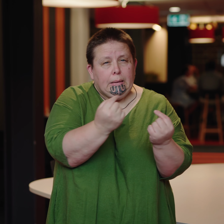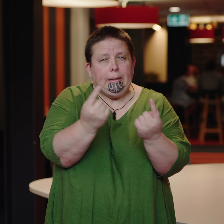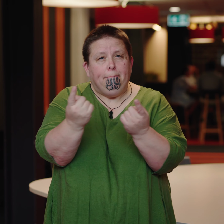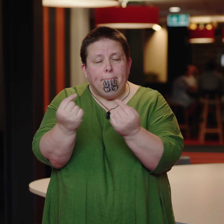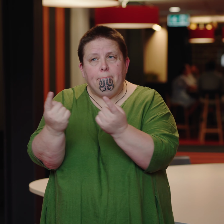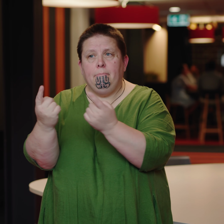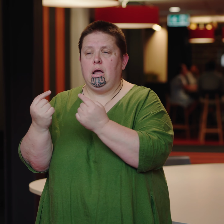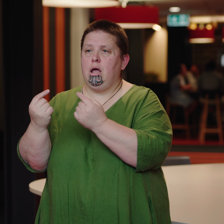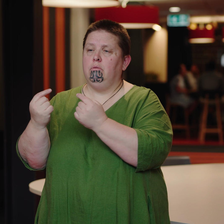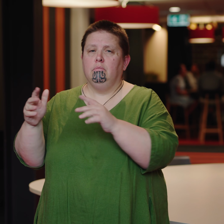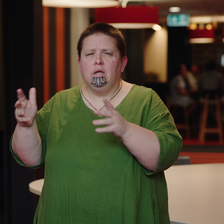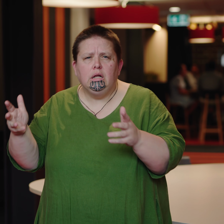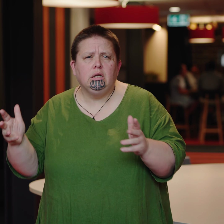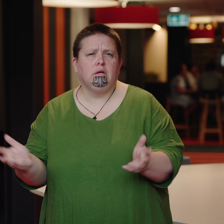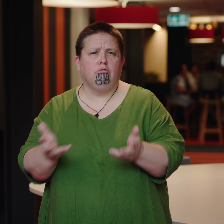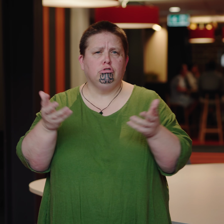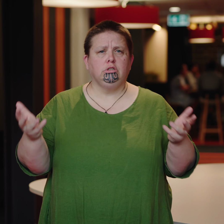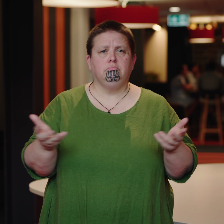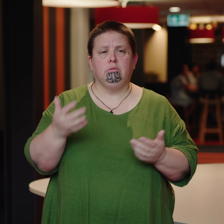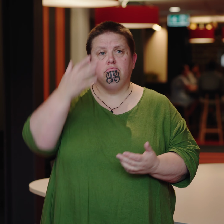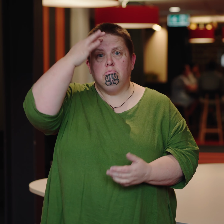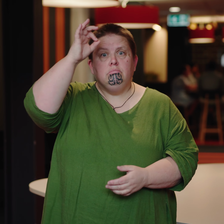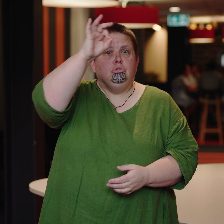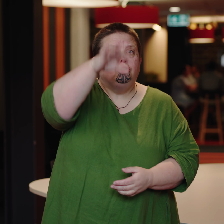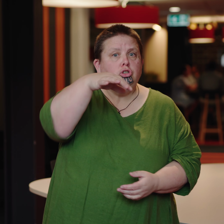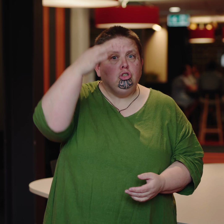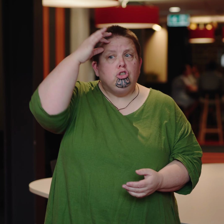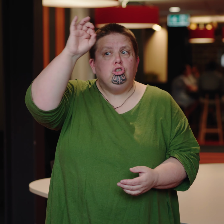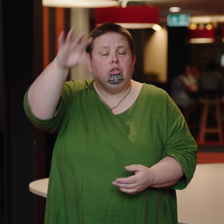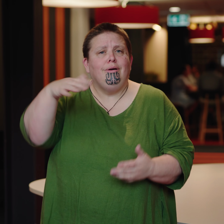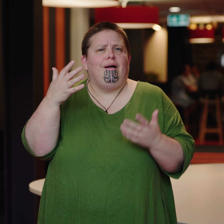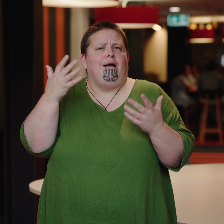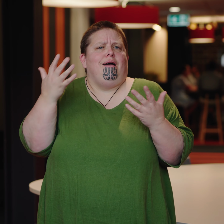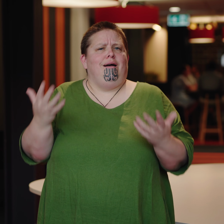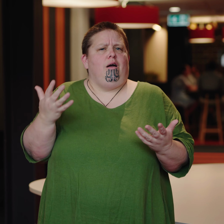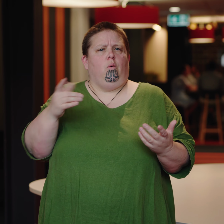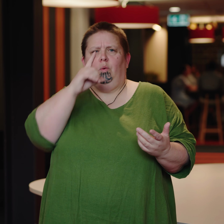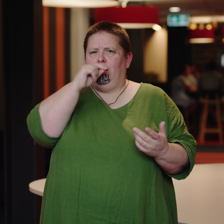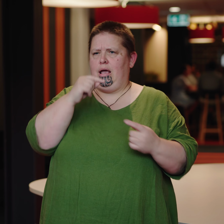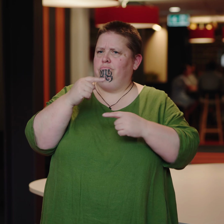Each piece of feedback, encouragement and suggestion on how we can continue